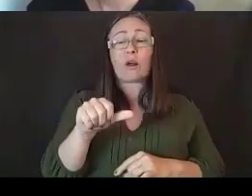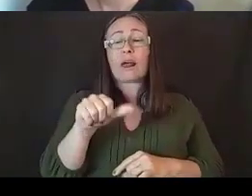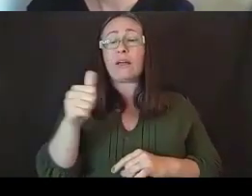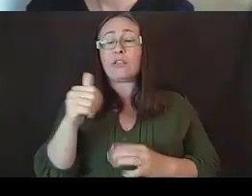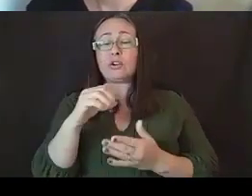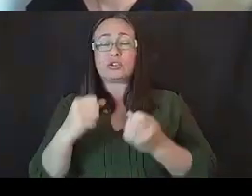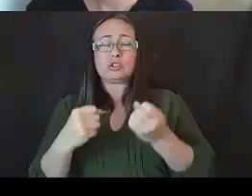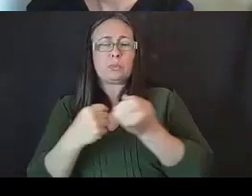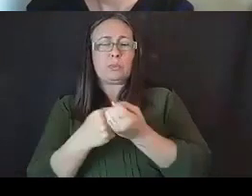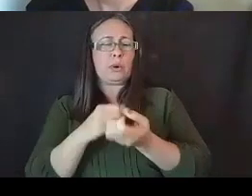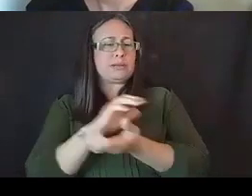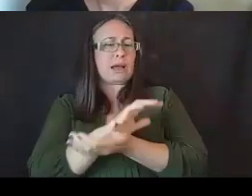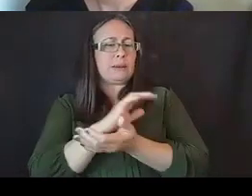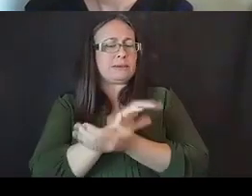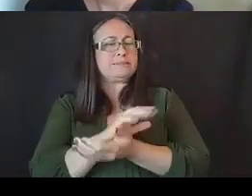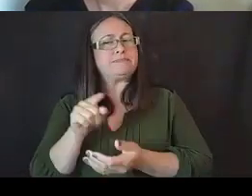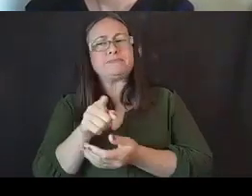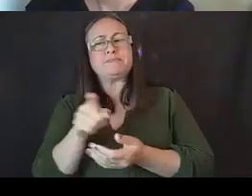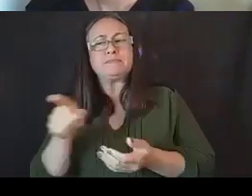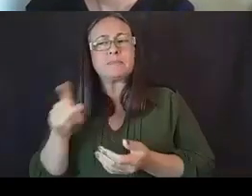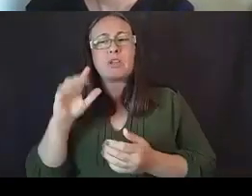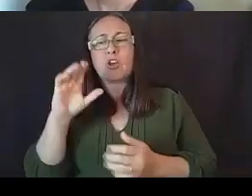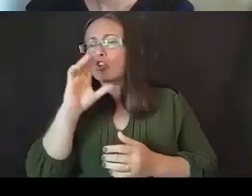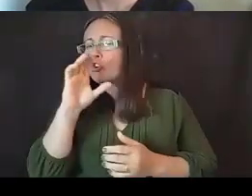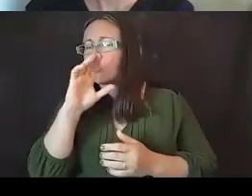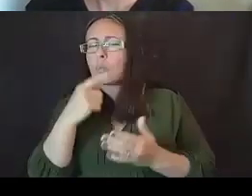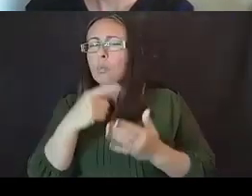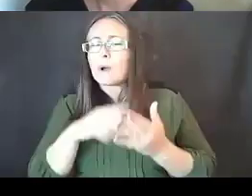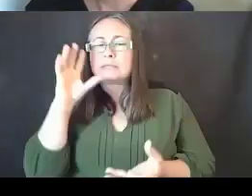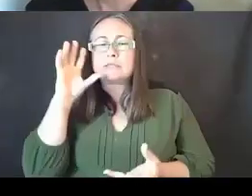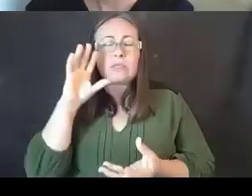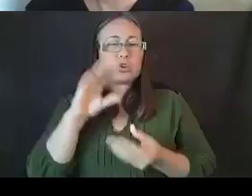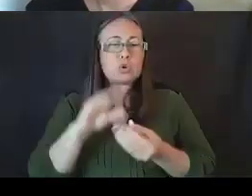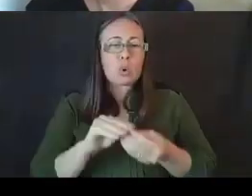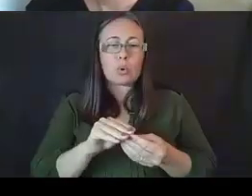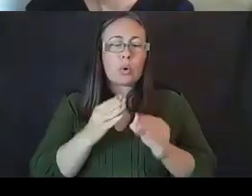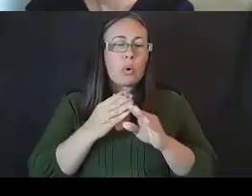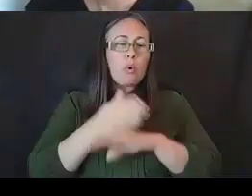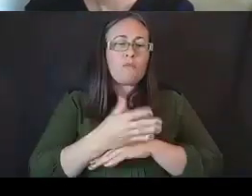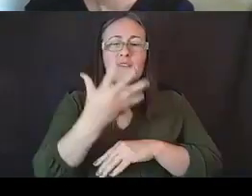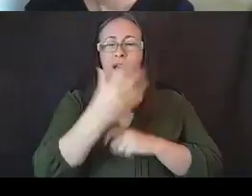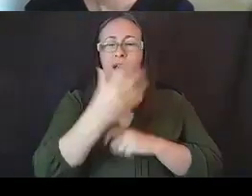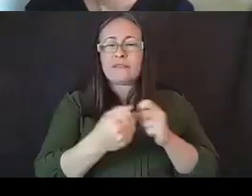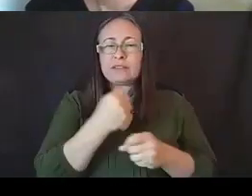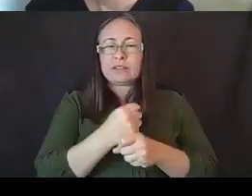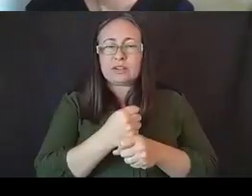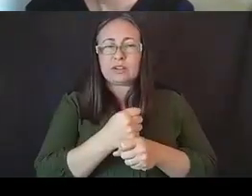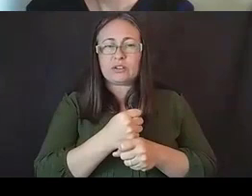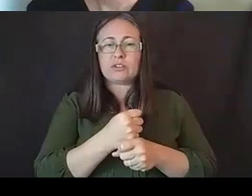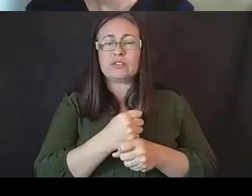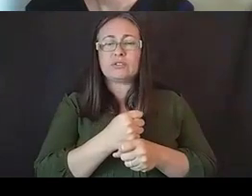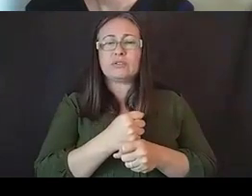They're looking for what's the total going to be over that 5 year period and so there's probably better places for them